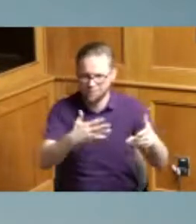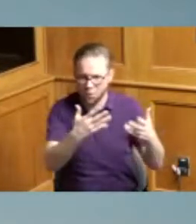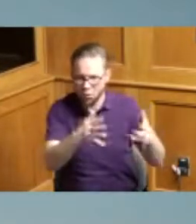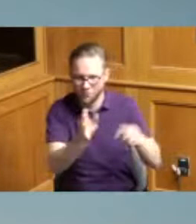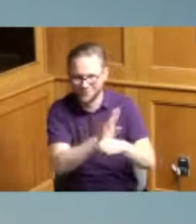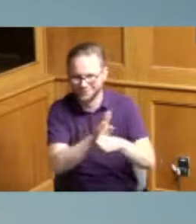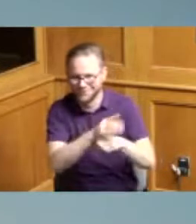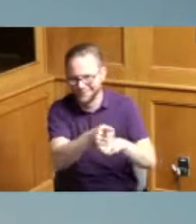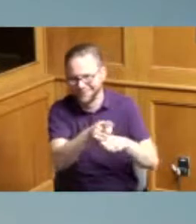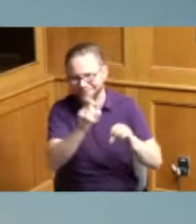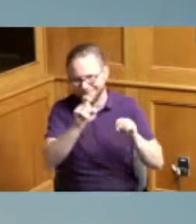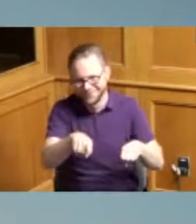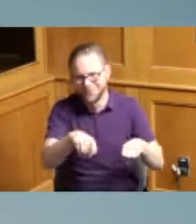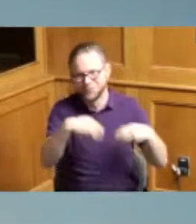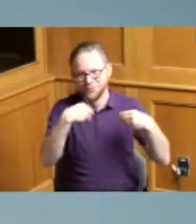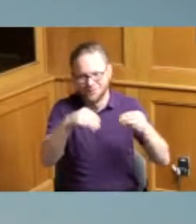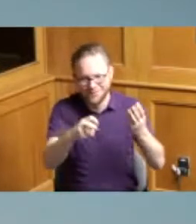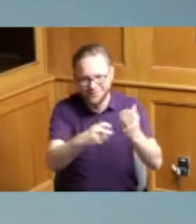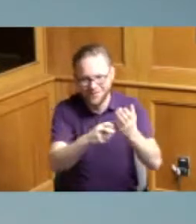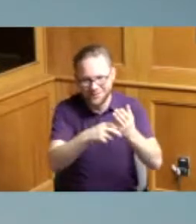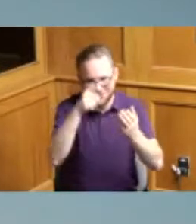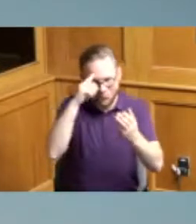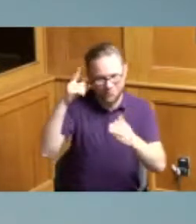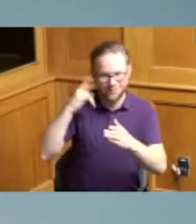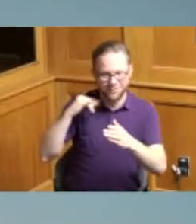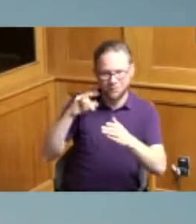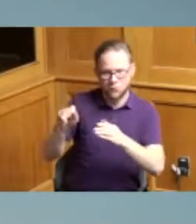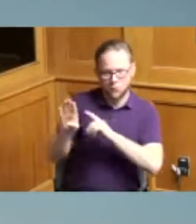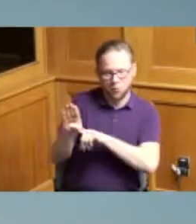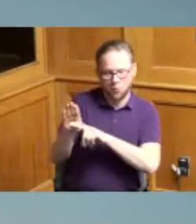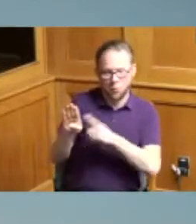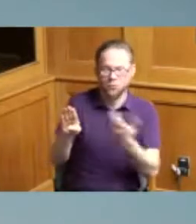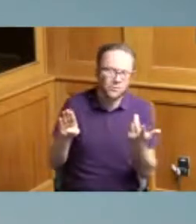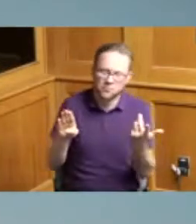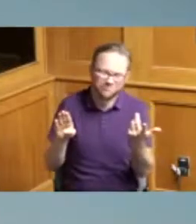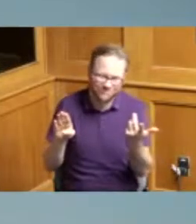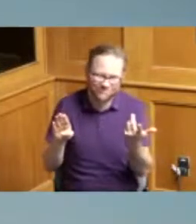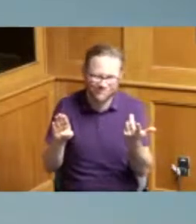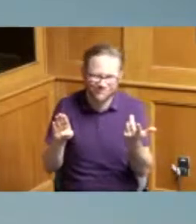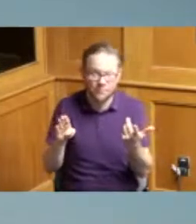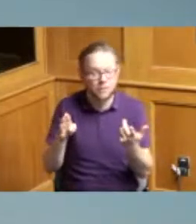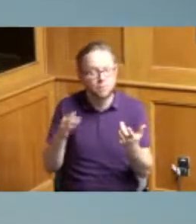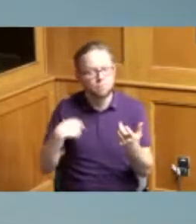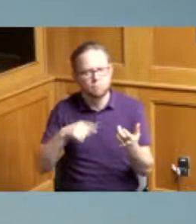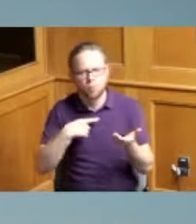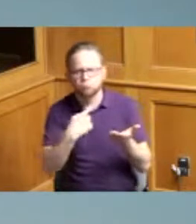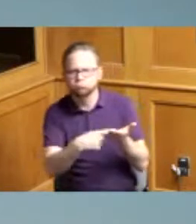selling tickets for for the Super Bowl etc but but we are talking with them about that